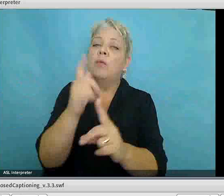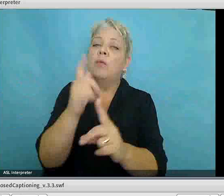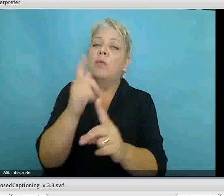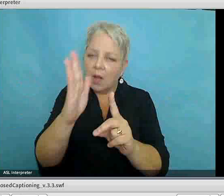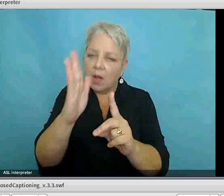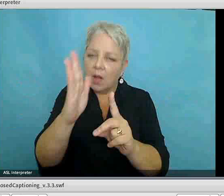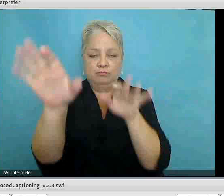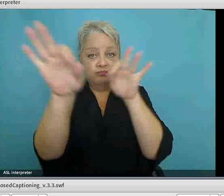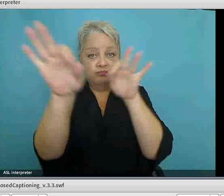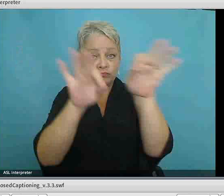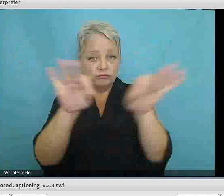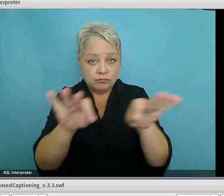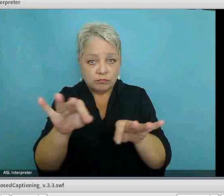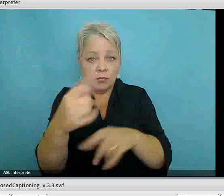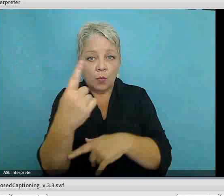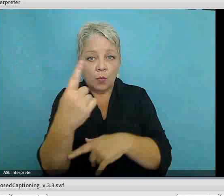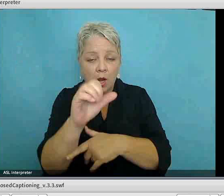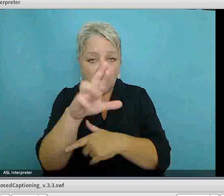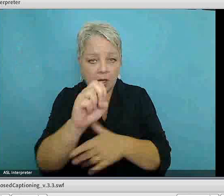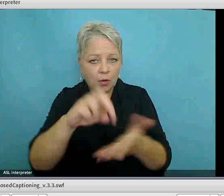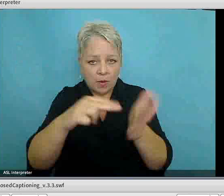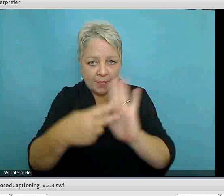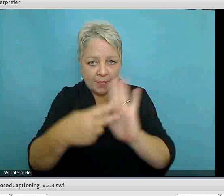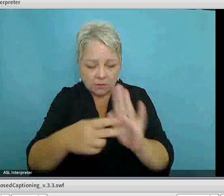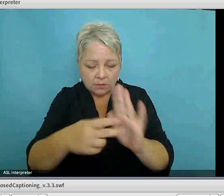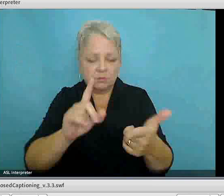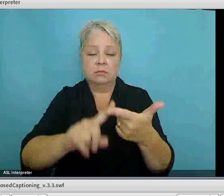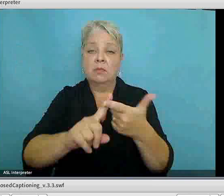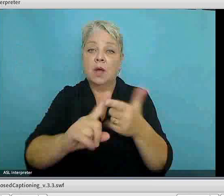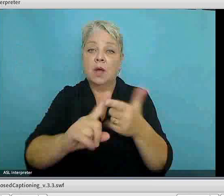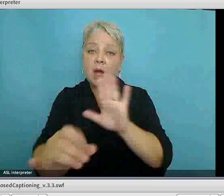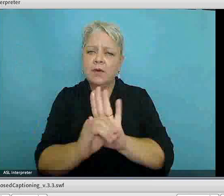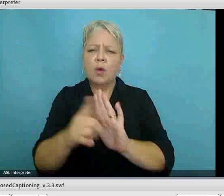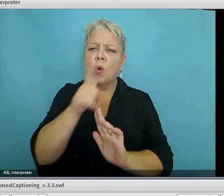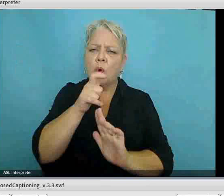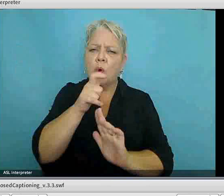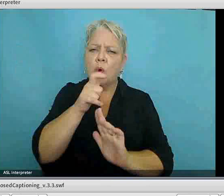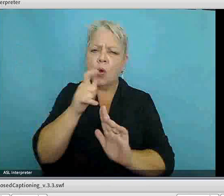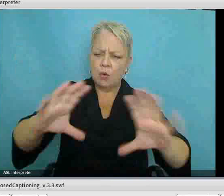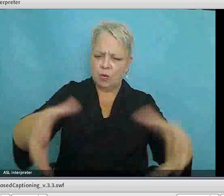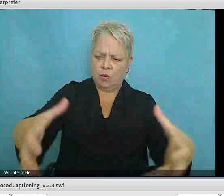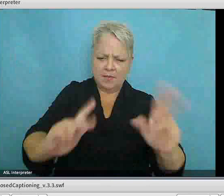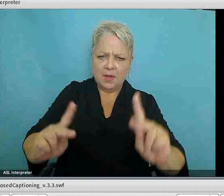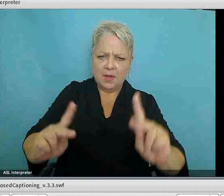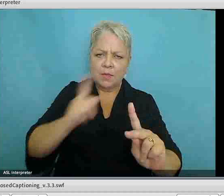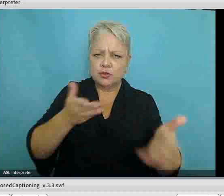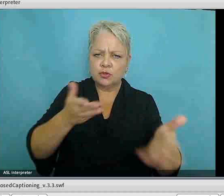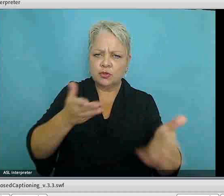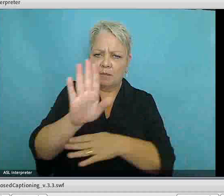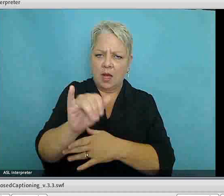of One Care; identify characteristics of the One Care population; explain how one care